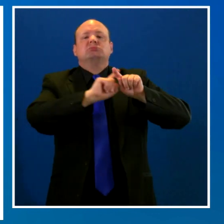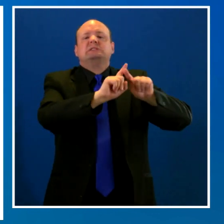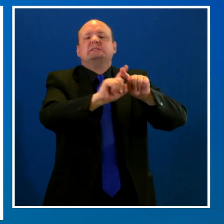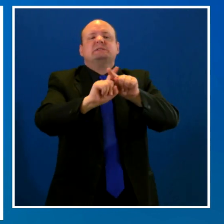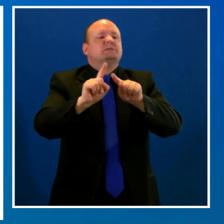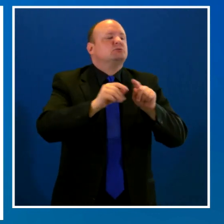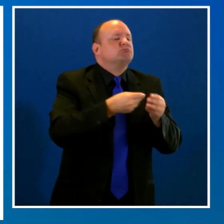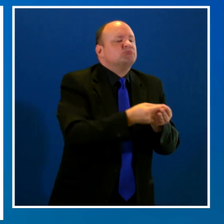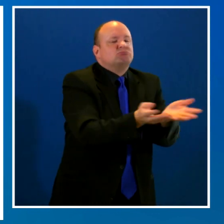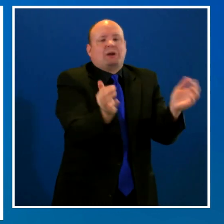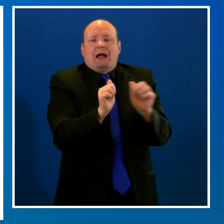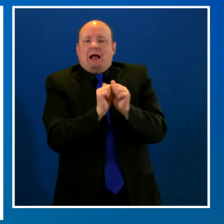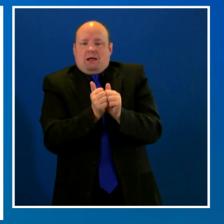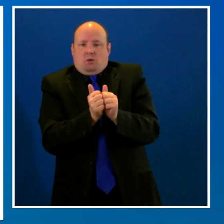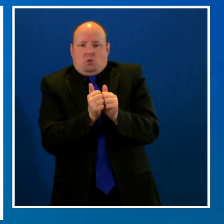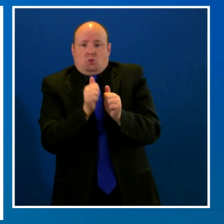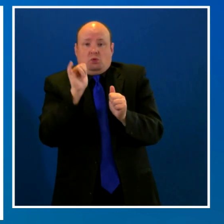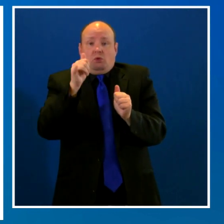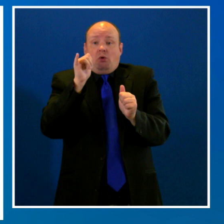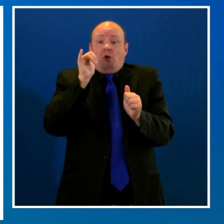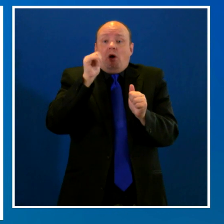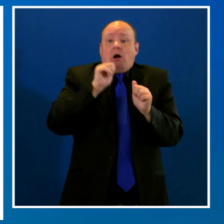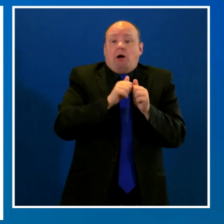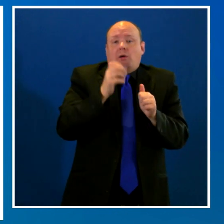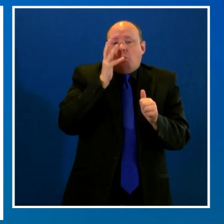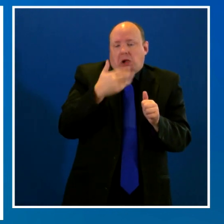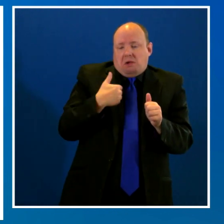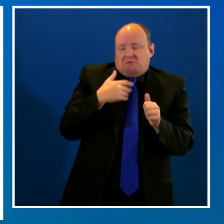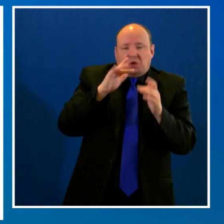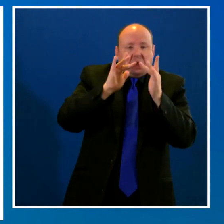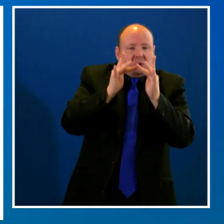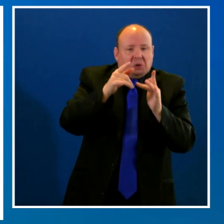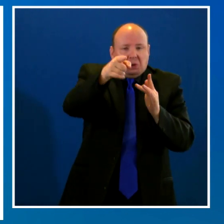through a web portal that is expected to become available in